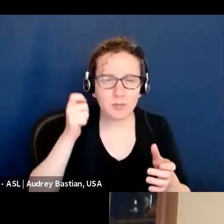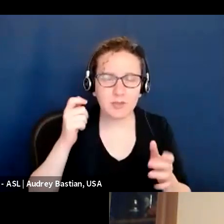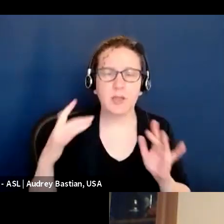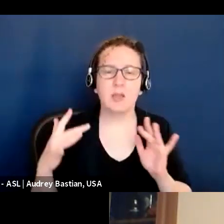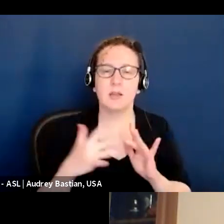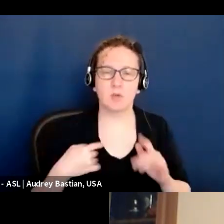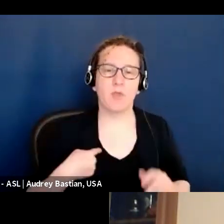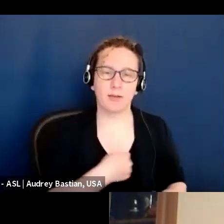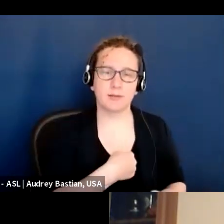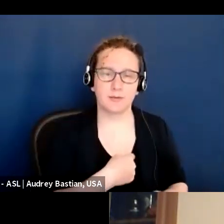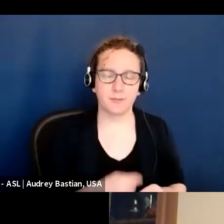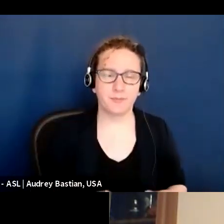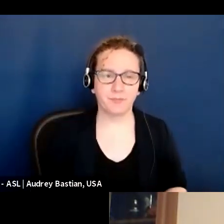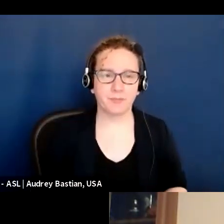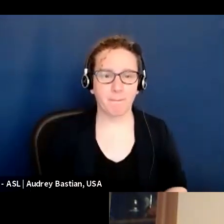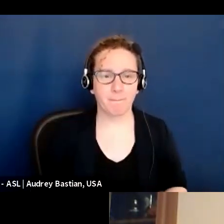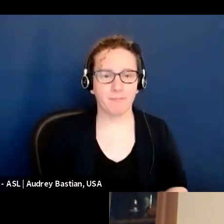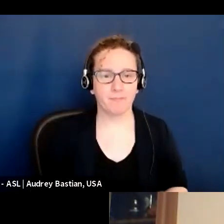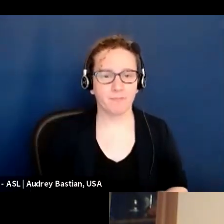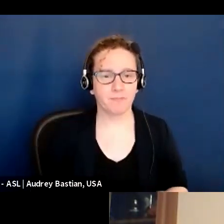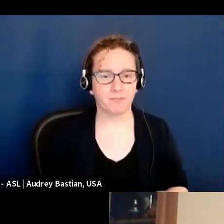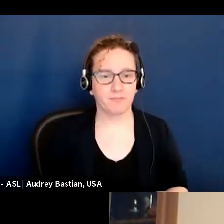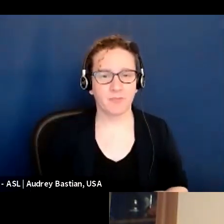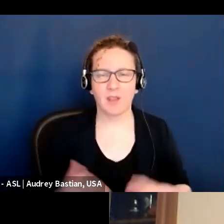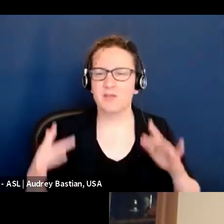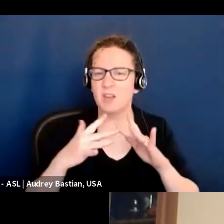And yeah. Get in touch with us to learn more. And I'm going